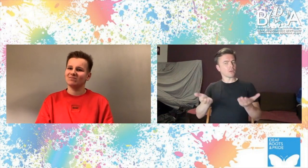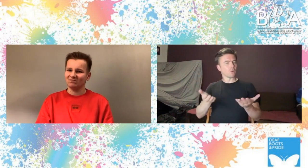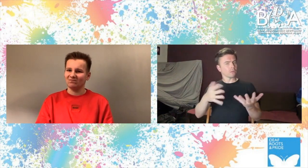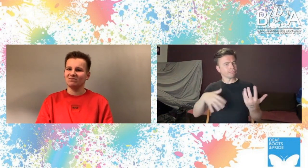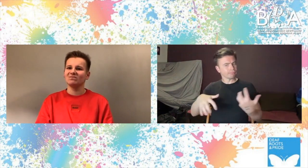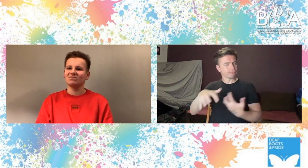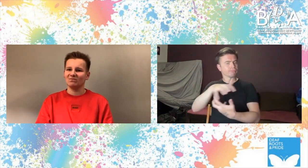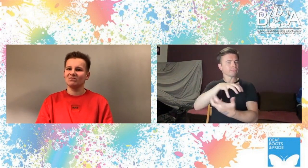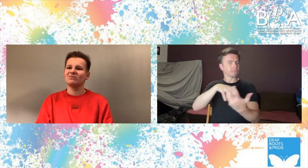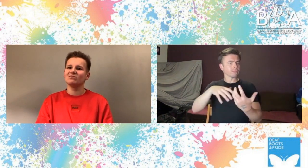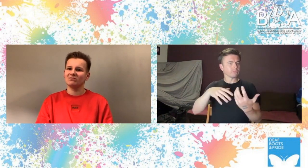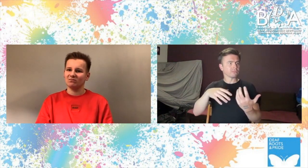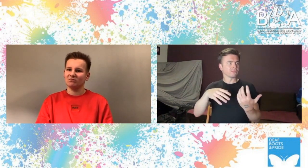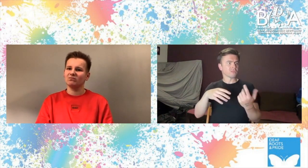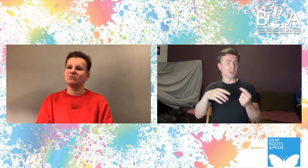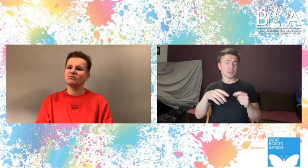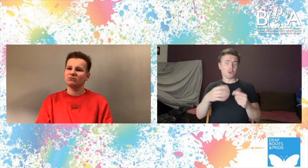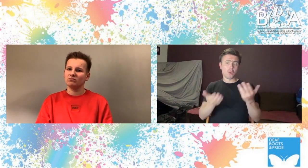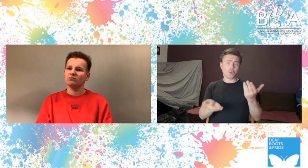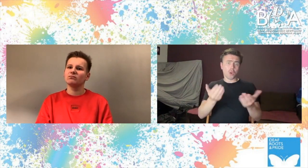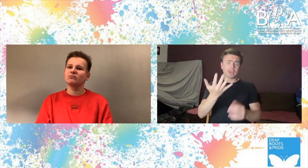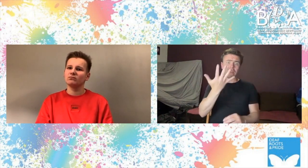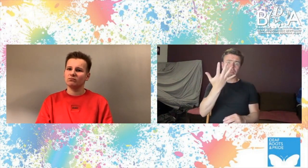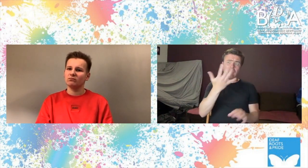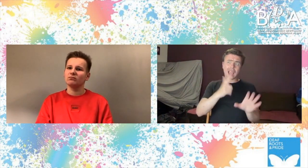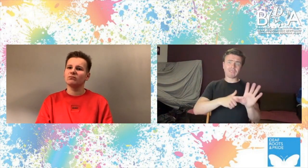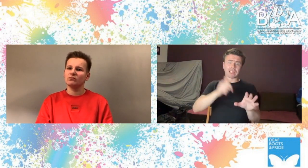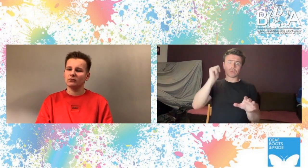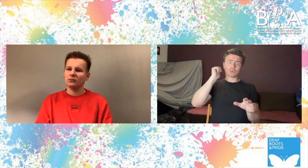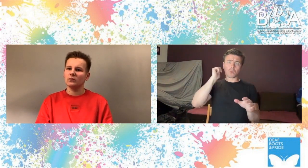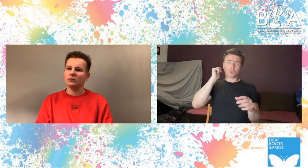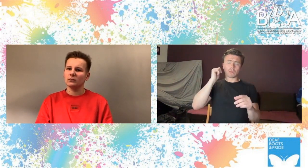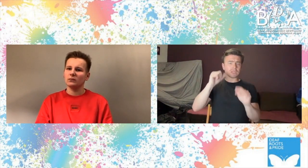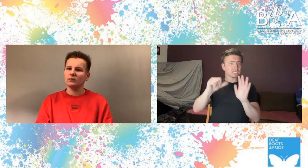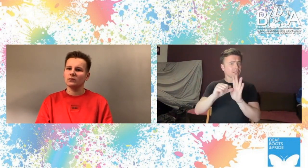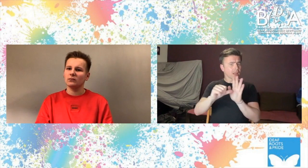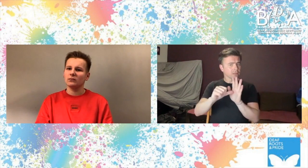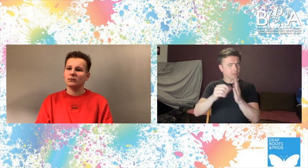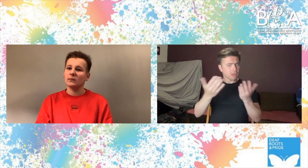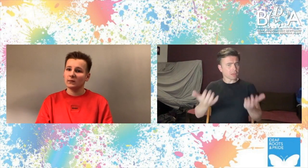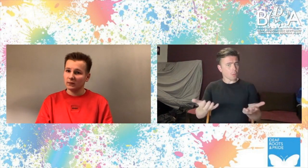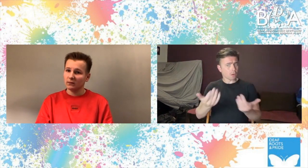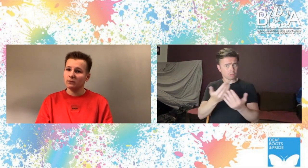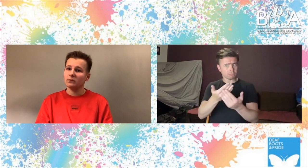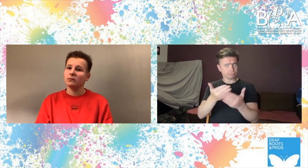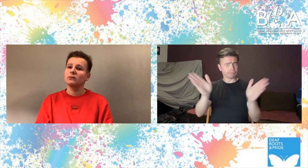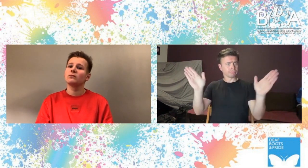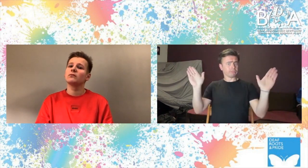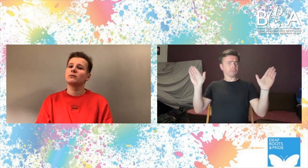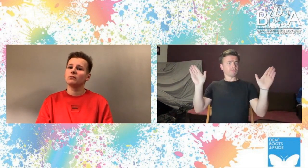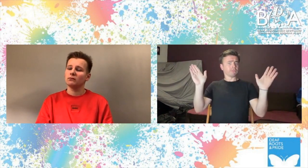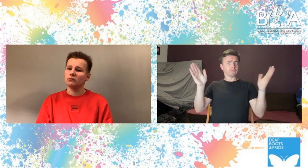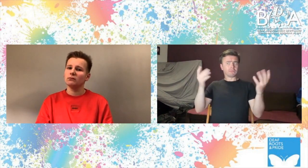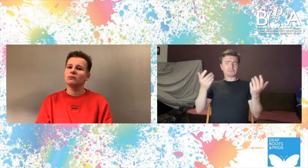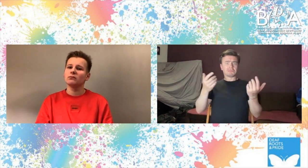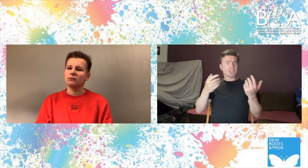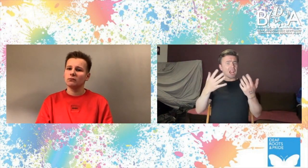it would've been difficult to say that, but now I think things are much more open and